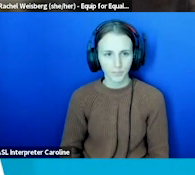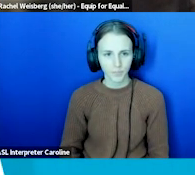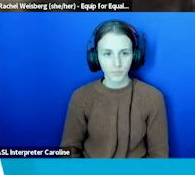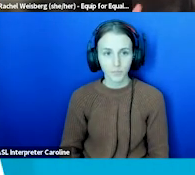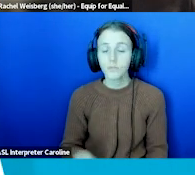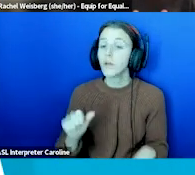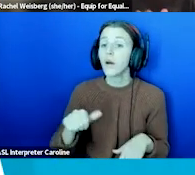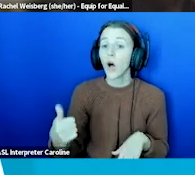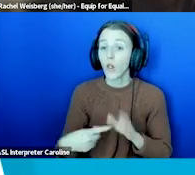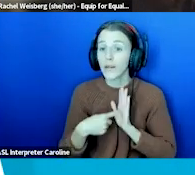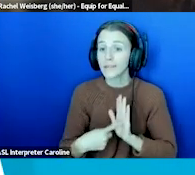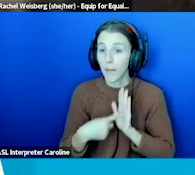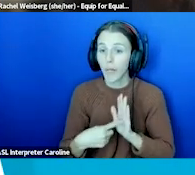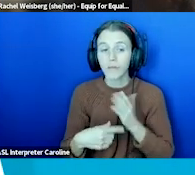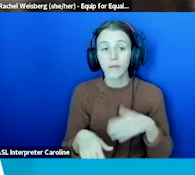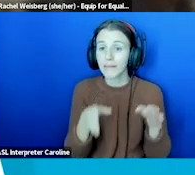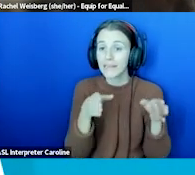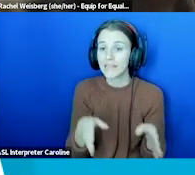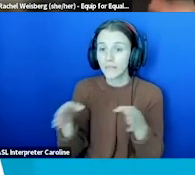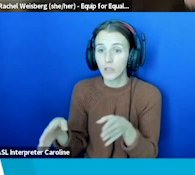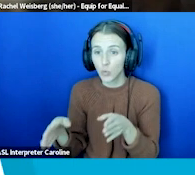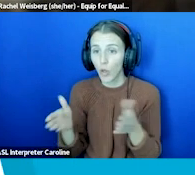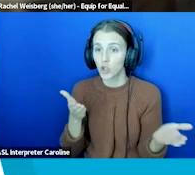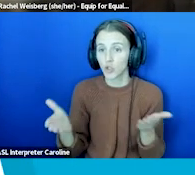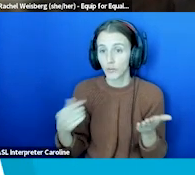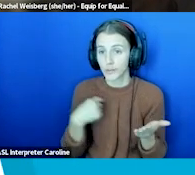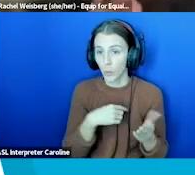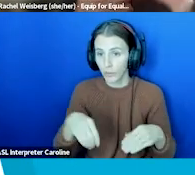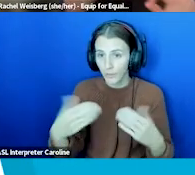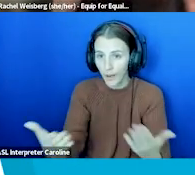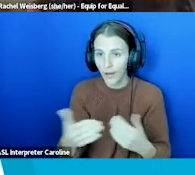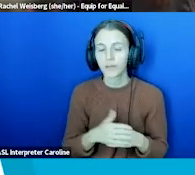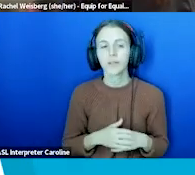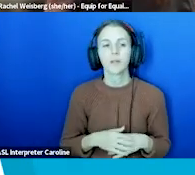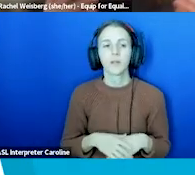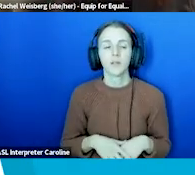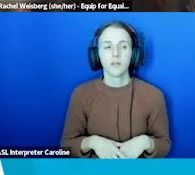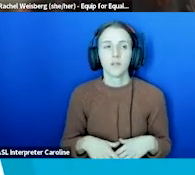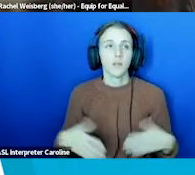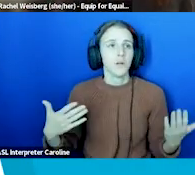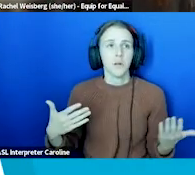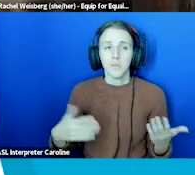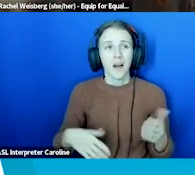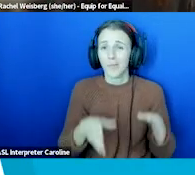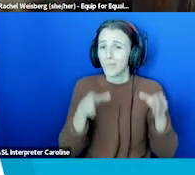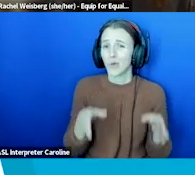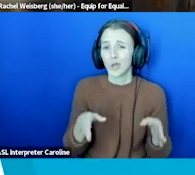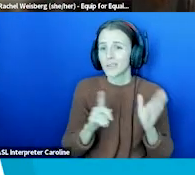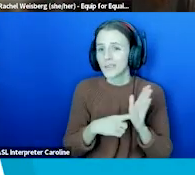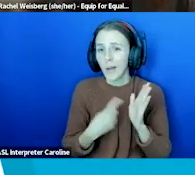CONTACT US AND SEE IF WE CAN HELP TO MAKE IT HAPPEN. >> THE